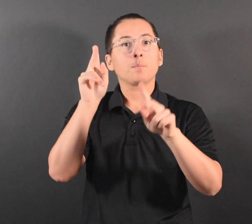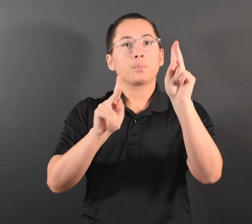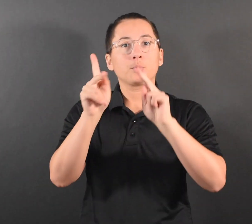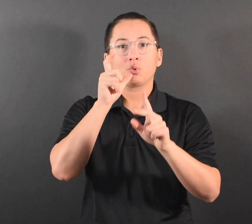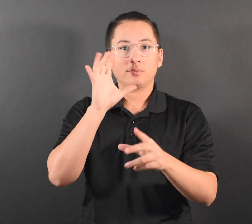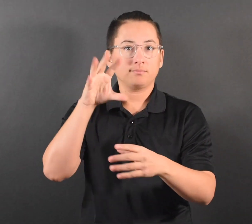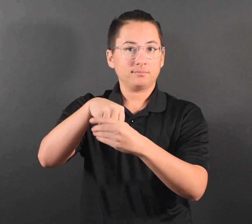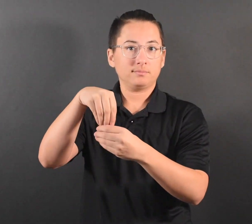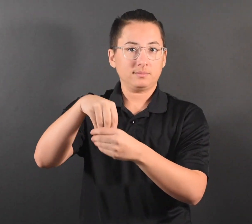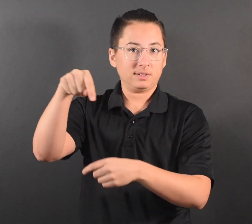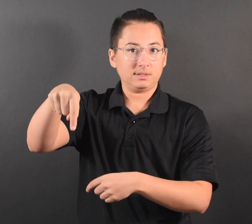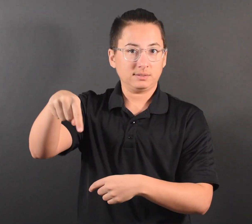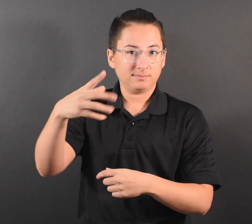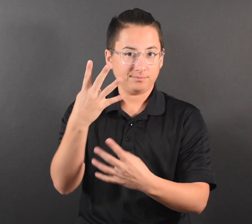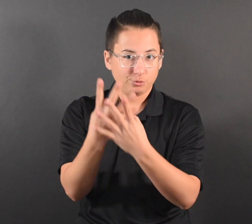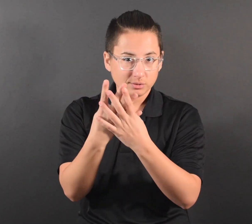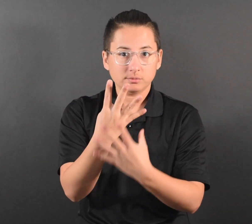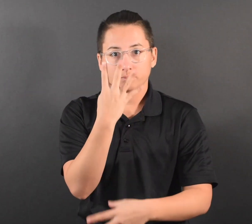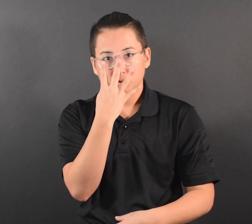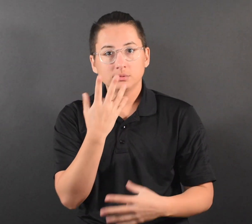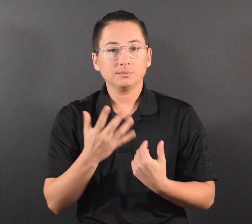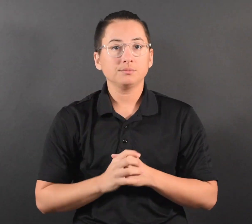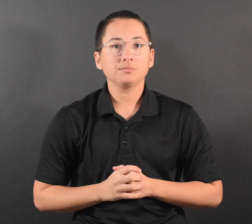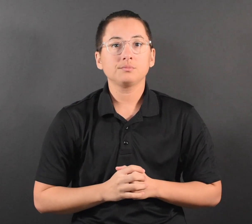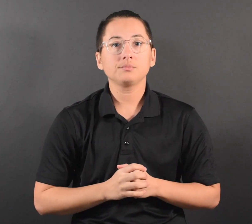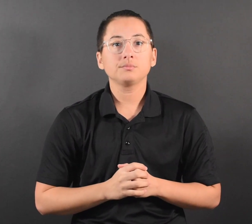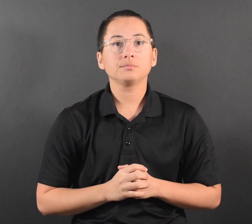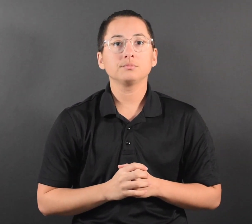Safe and effective vaccines are available for people who are incarcerated.